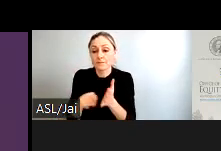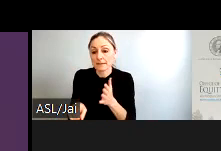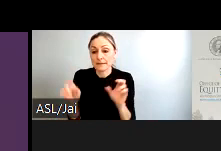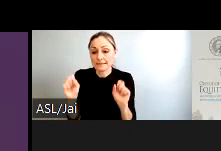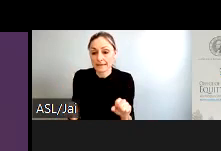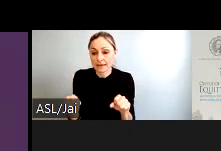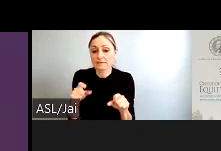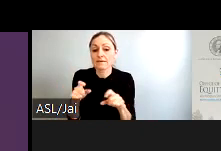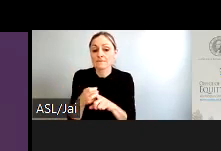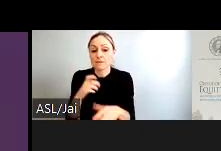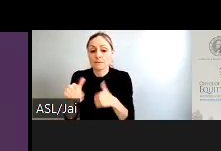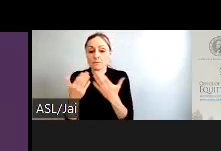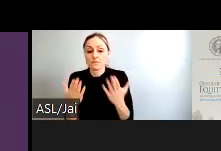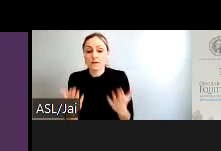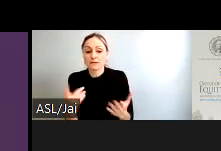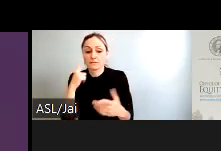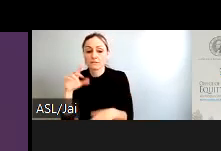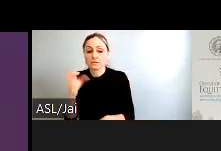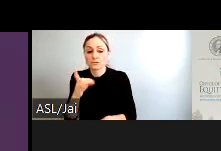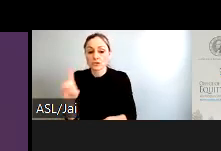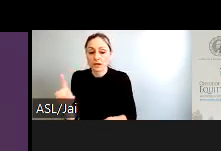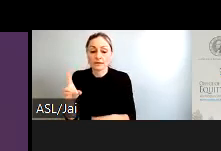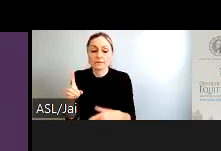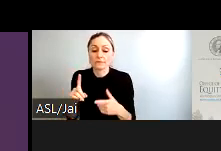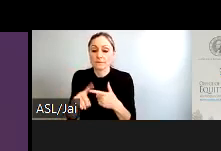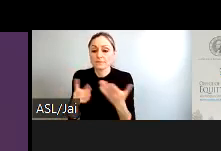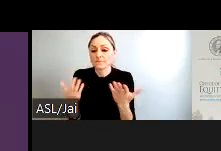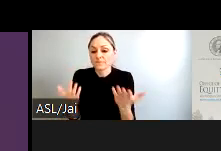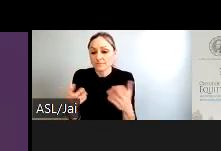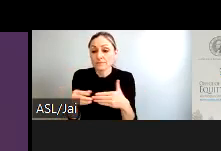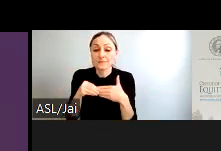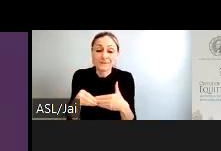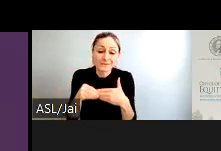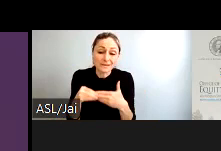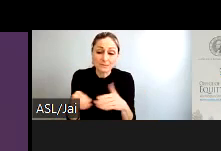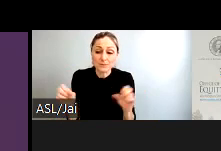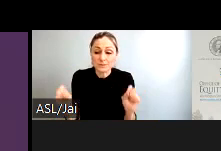the provider for child or adult care services. Be as flexible as possible of what constitutes